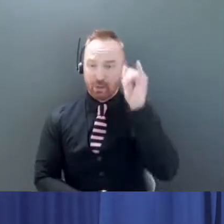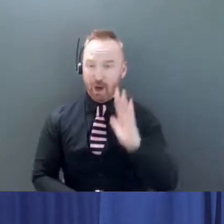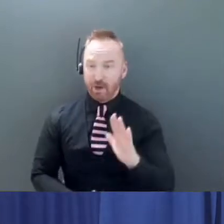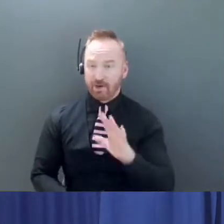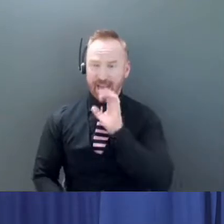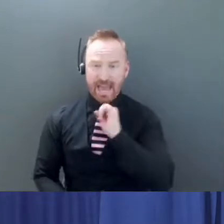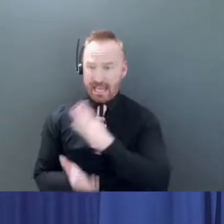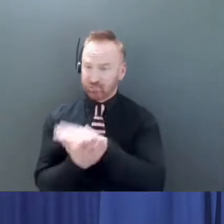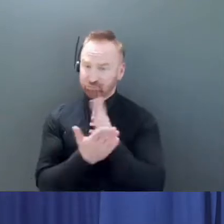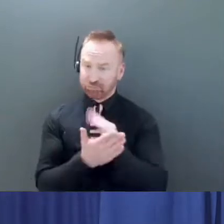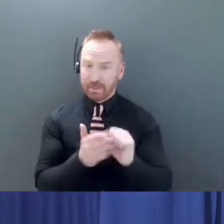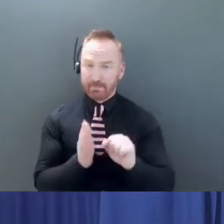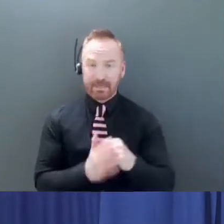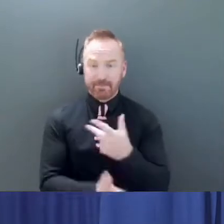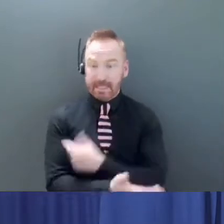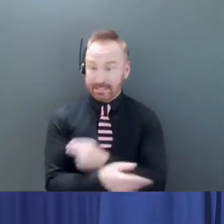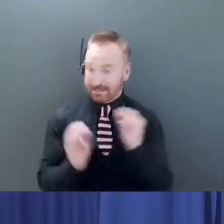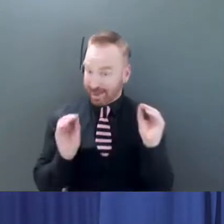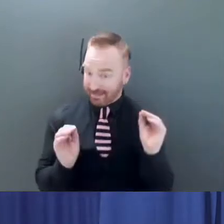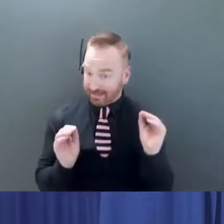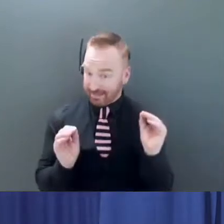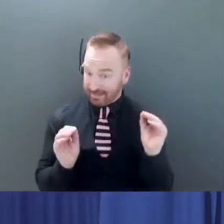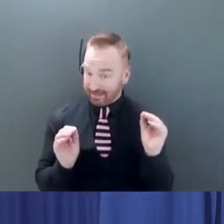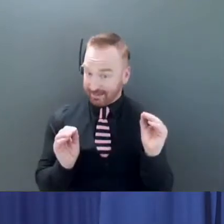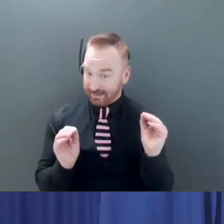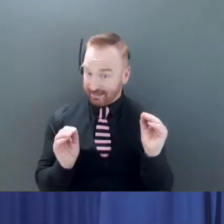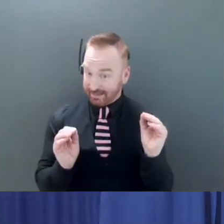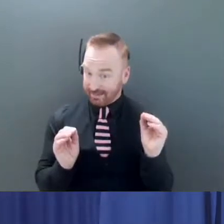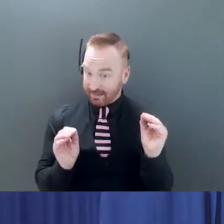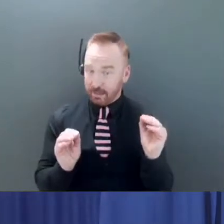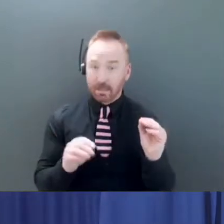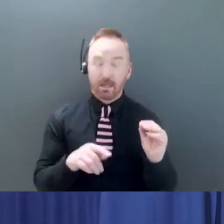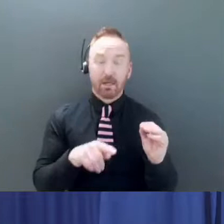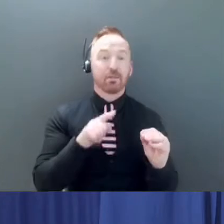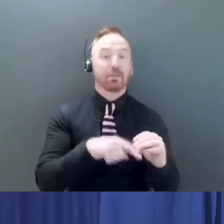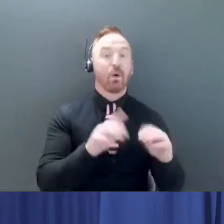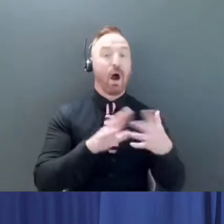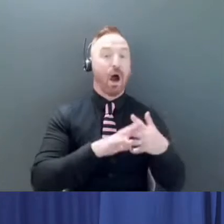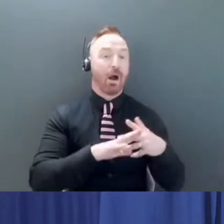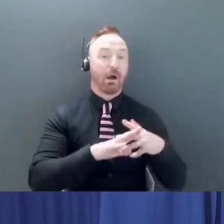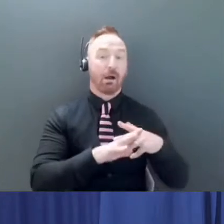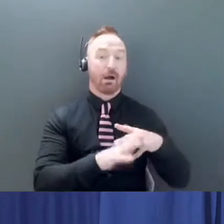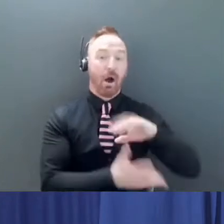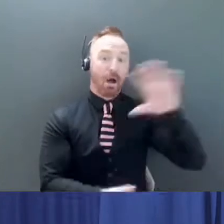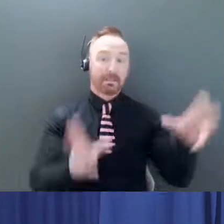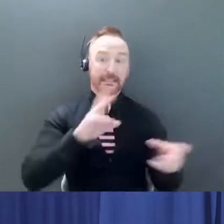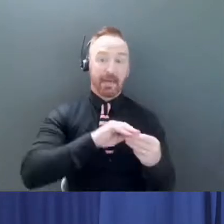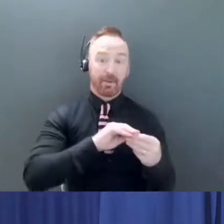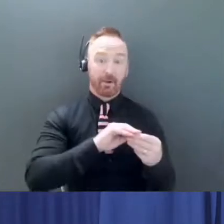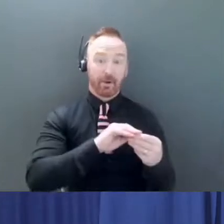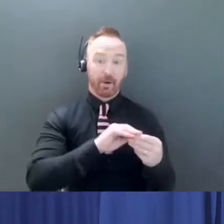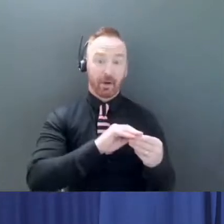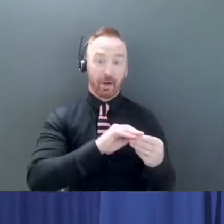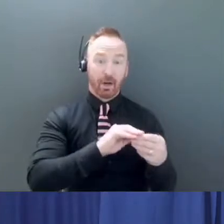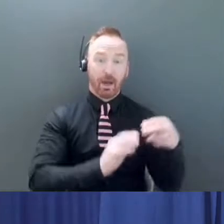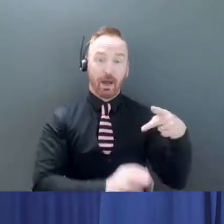population is 74% first dose, 69% fully vaccinated.